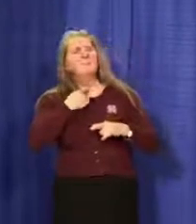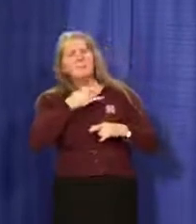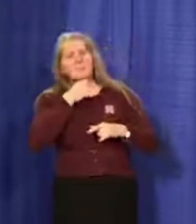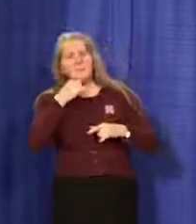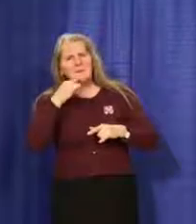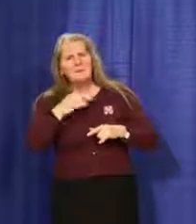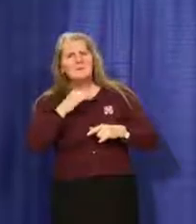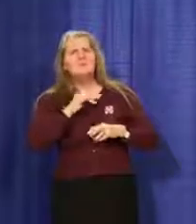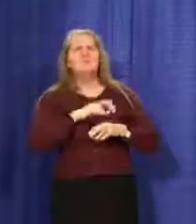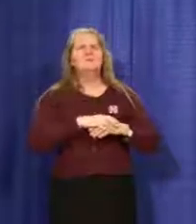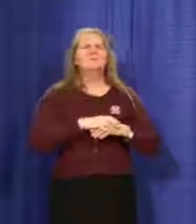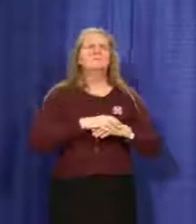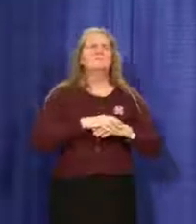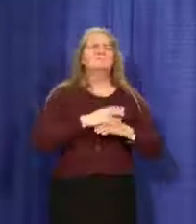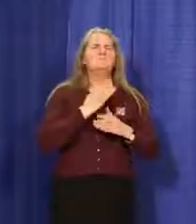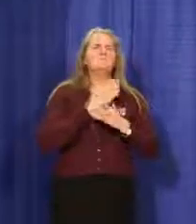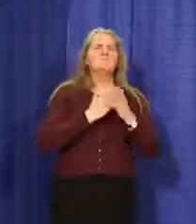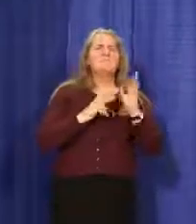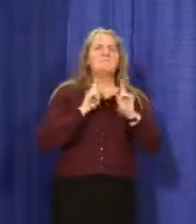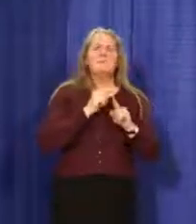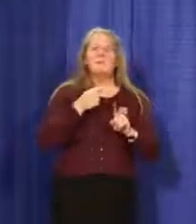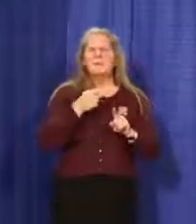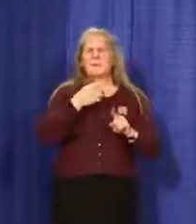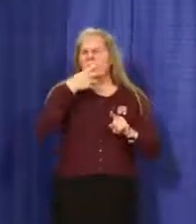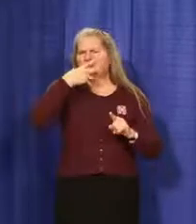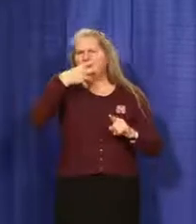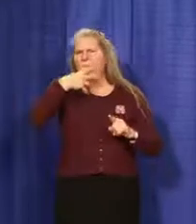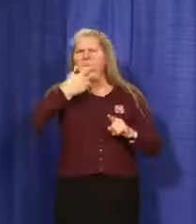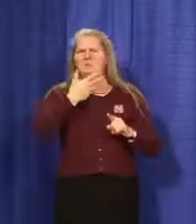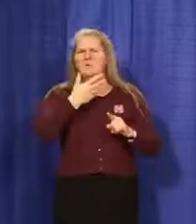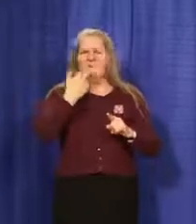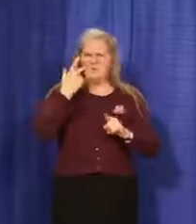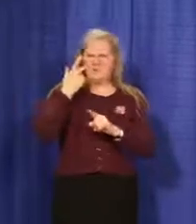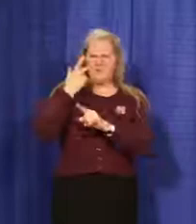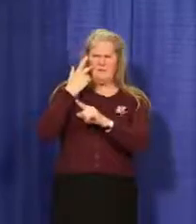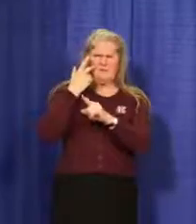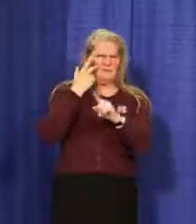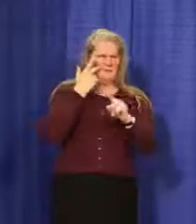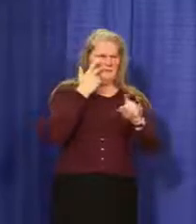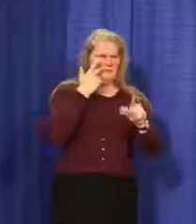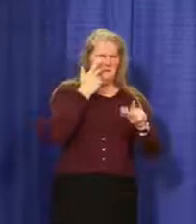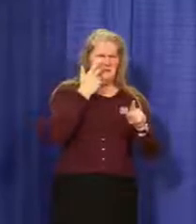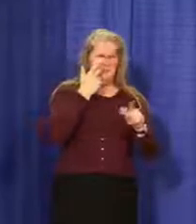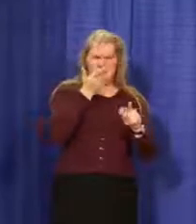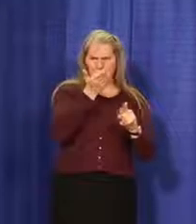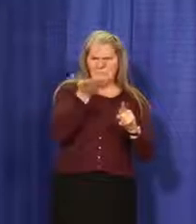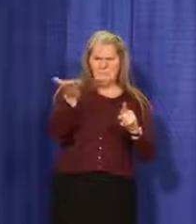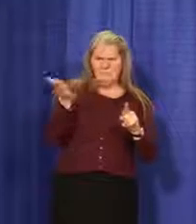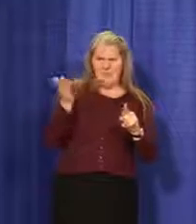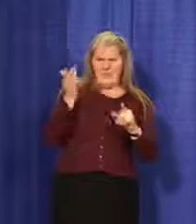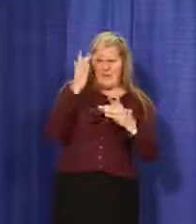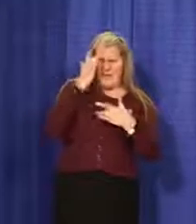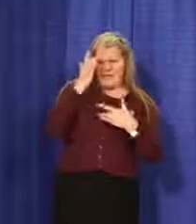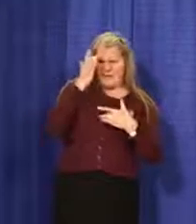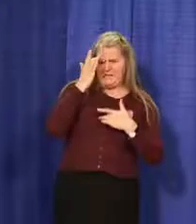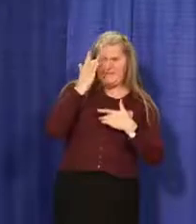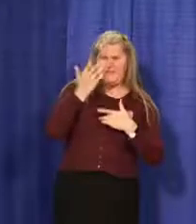Lots of sore throats, lots of people with running noses.